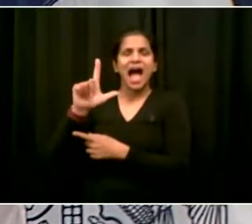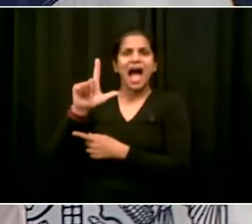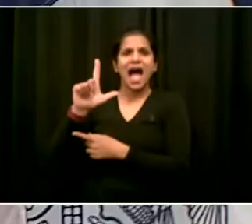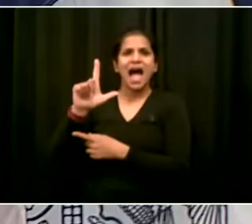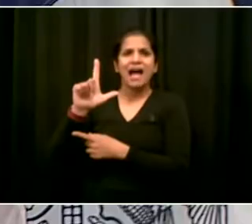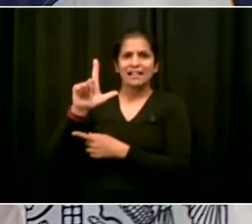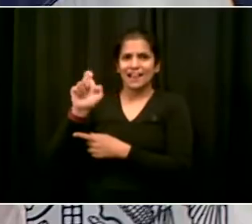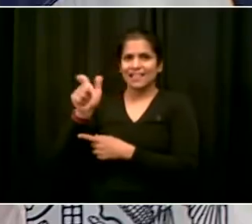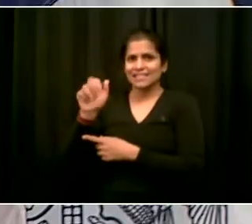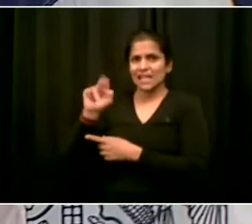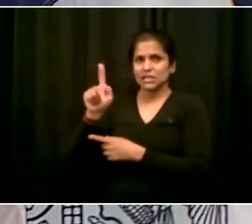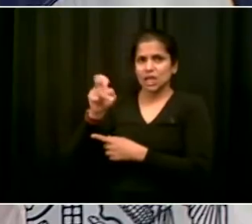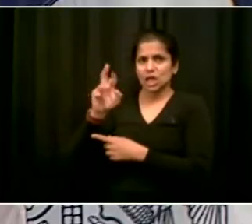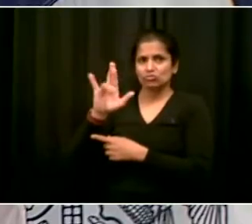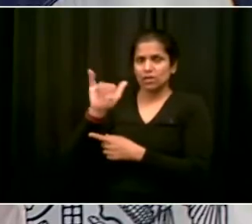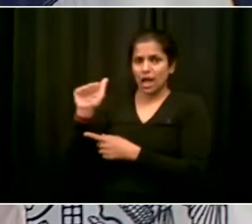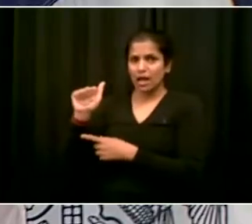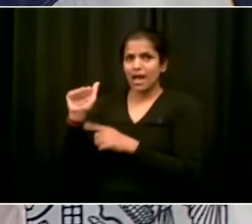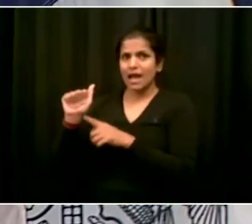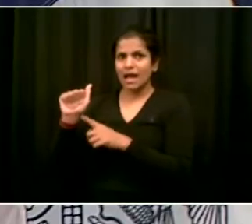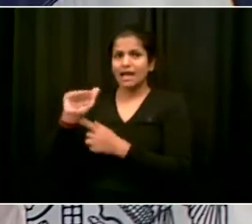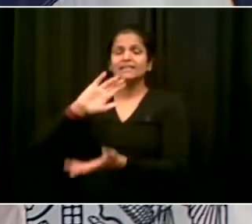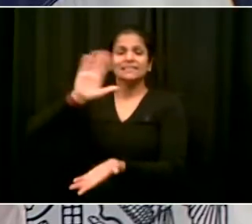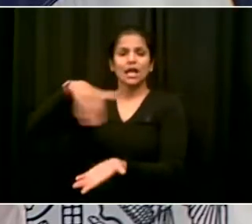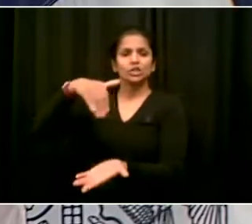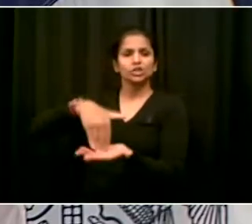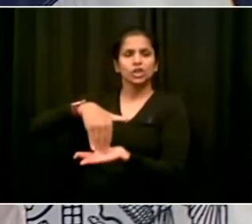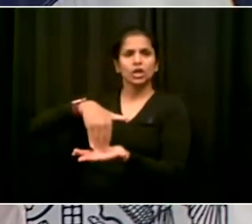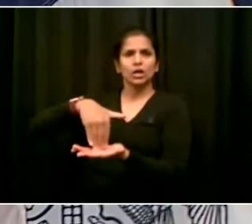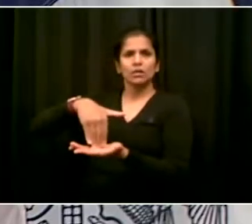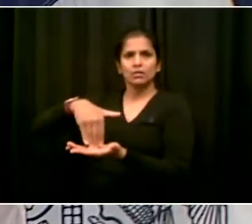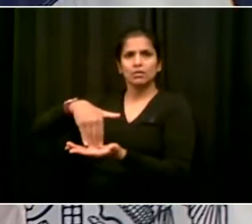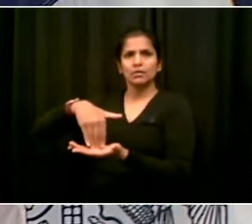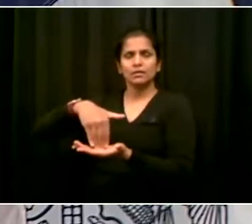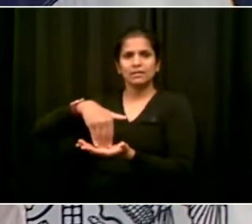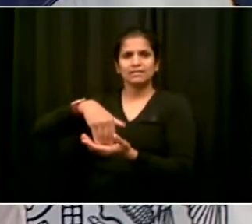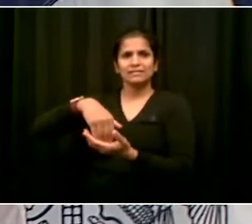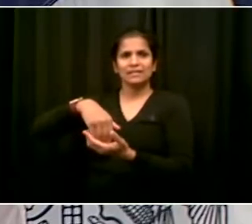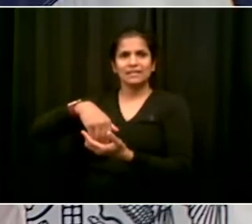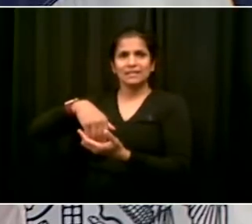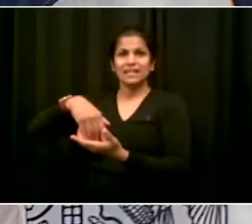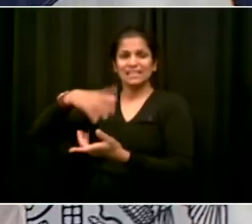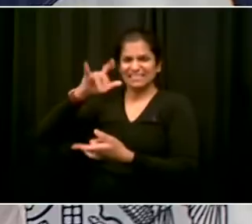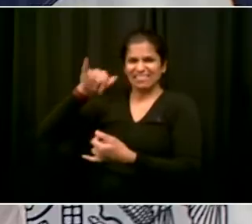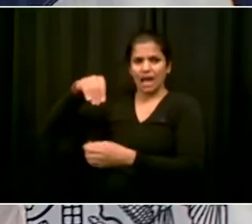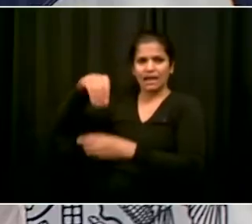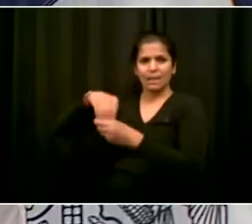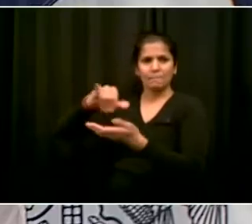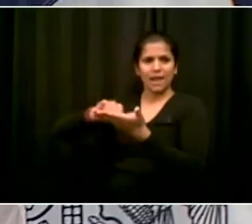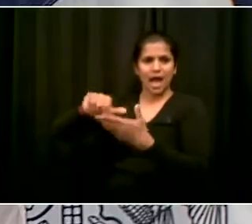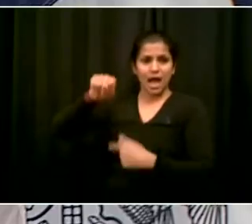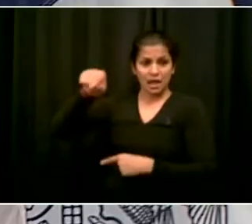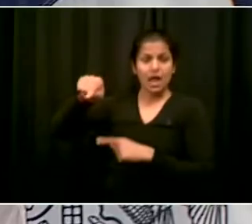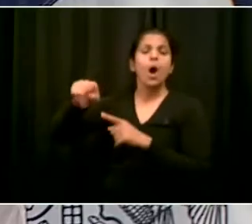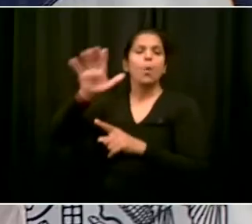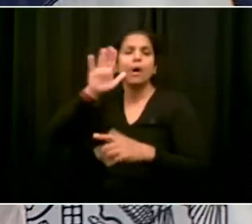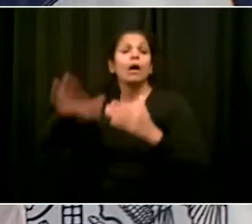LERO? WE WILL LET JAMES SPEAK TO THAT IN A SECOND. THEY WILL BE HOUSED INITIALLY IN THE ANDREW ALEXANDRIA CENTER. THEN DEPENDING ON THE RESULTS